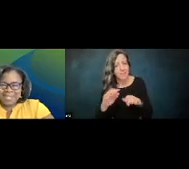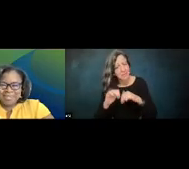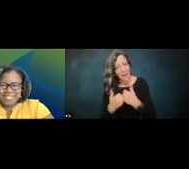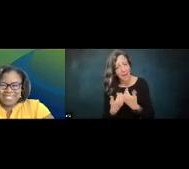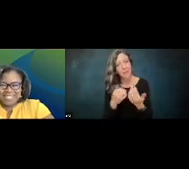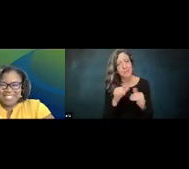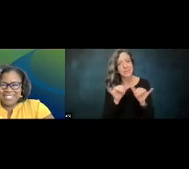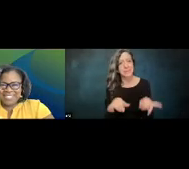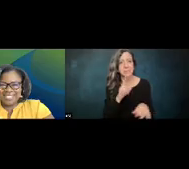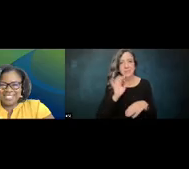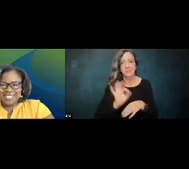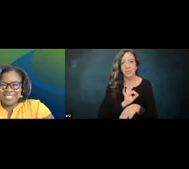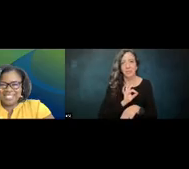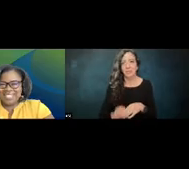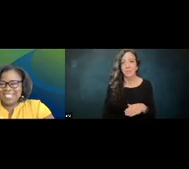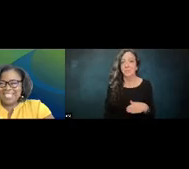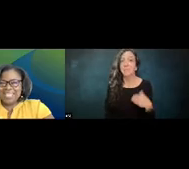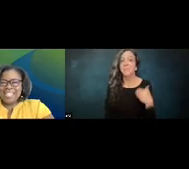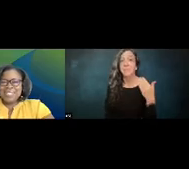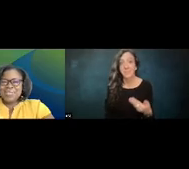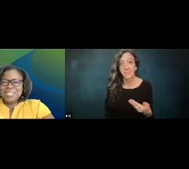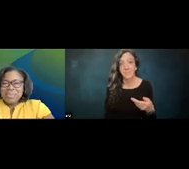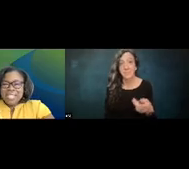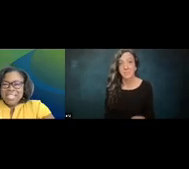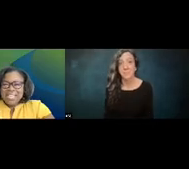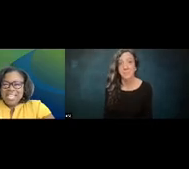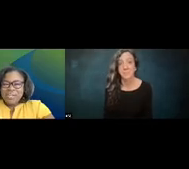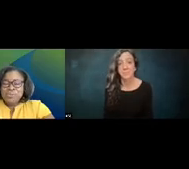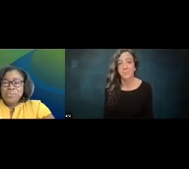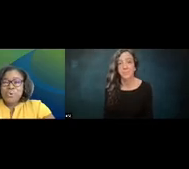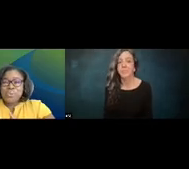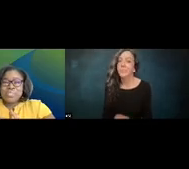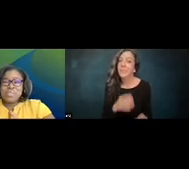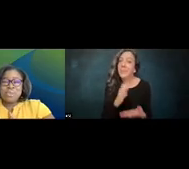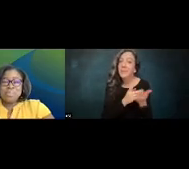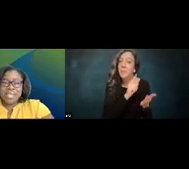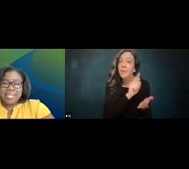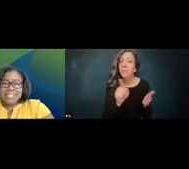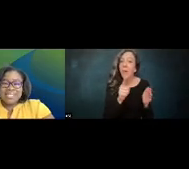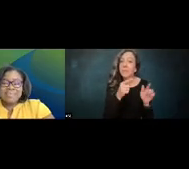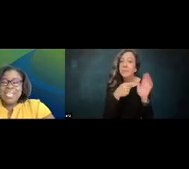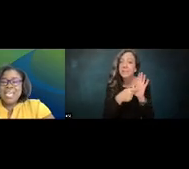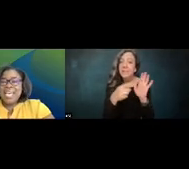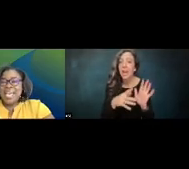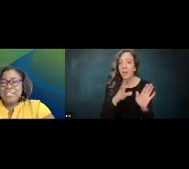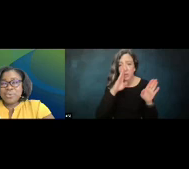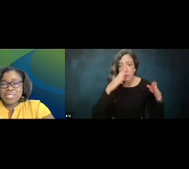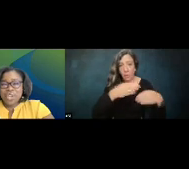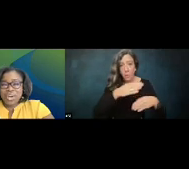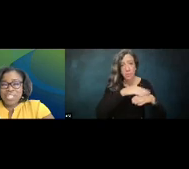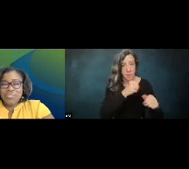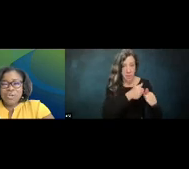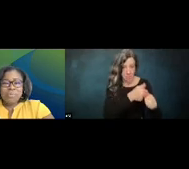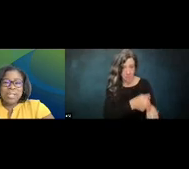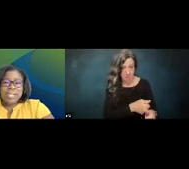Next slide please. So some of the indicators will focus on compliance and those targets for